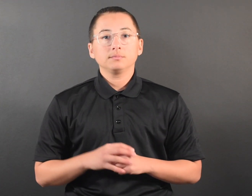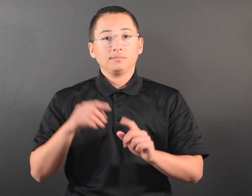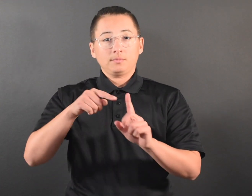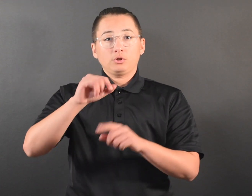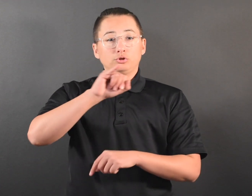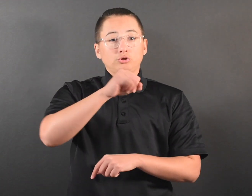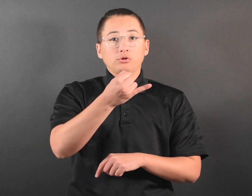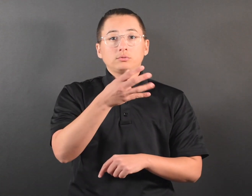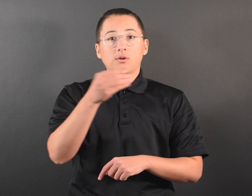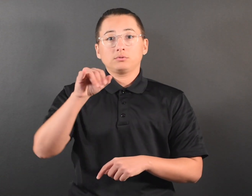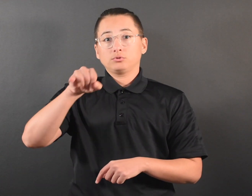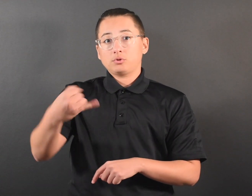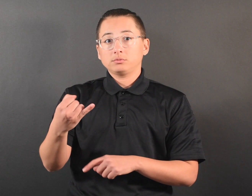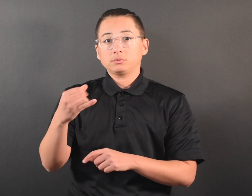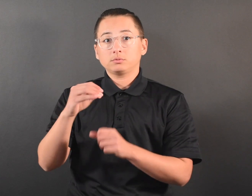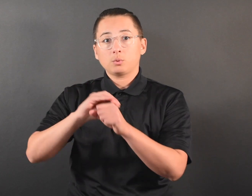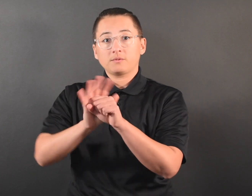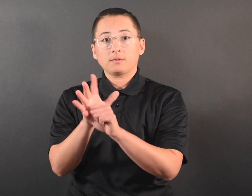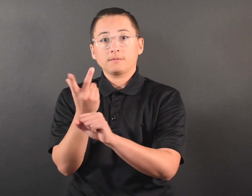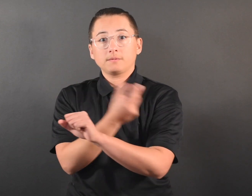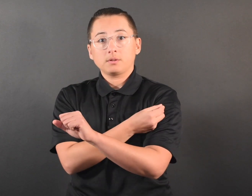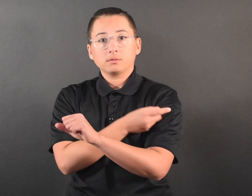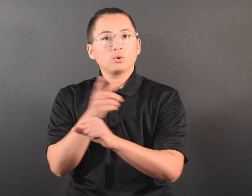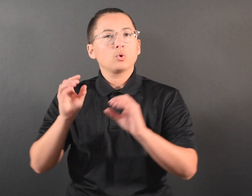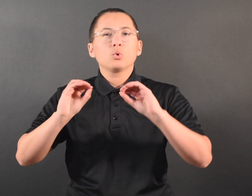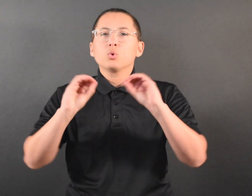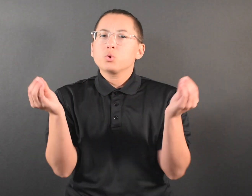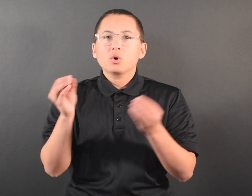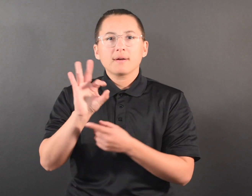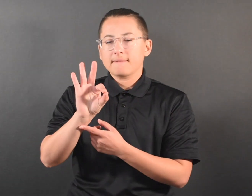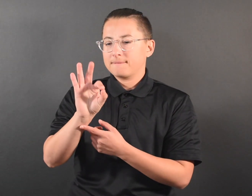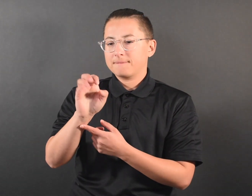The Johnson & Johnson COVID-19 vaccine does not have fetal tissue in it.